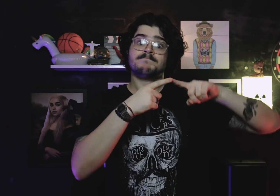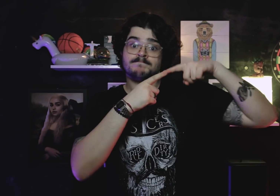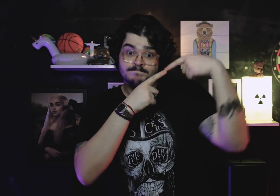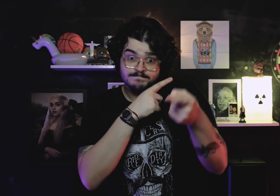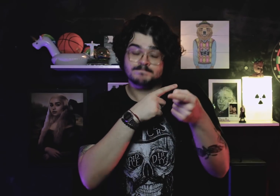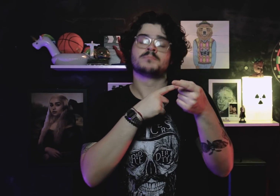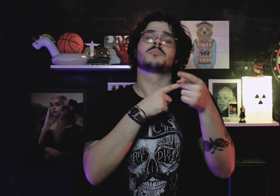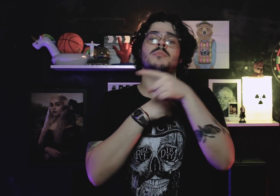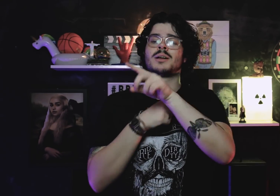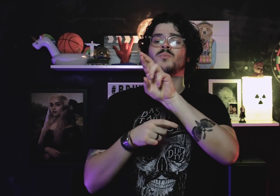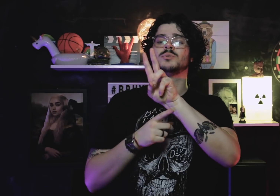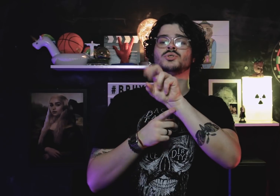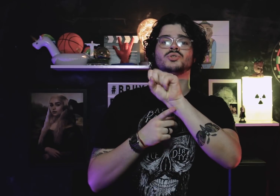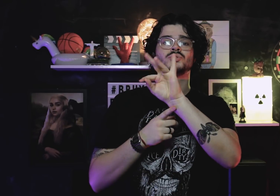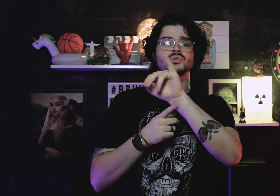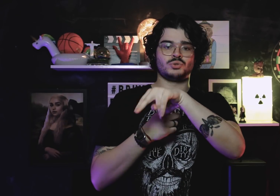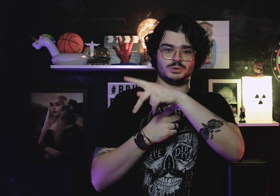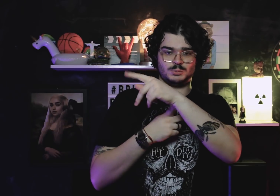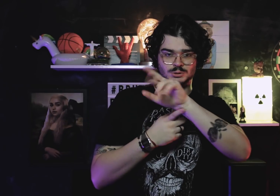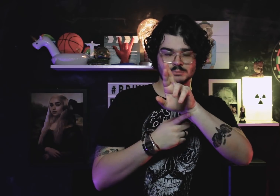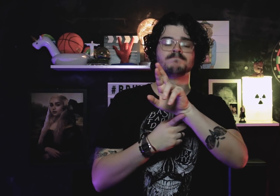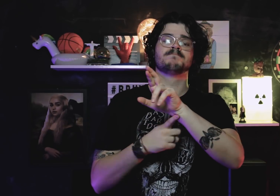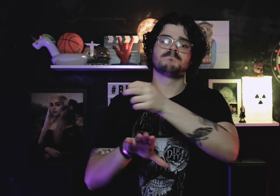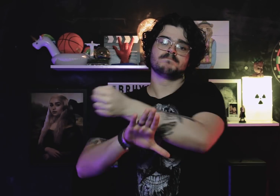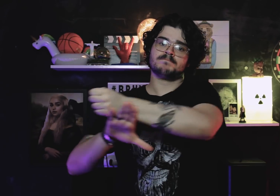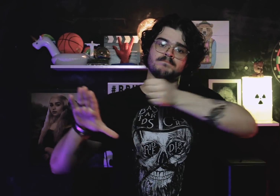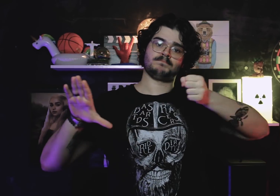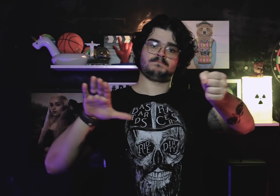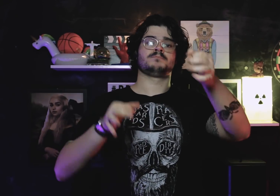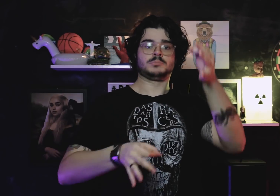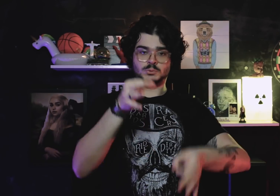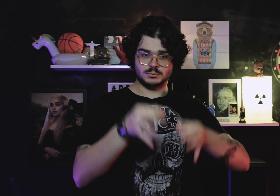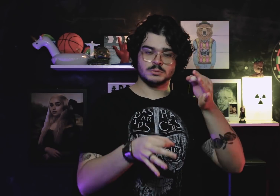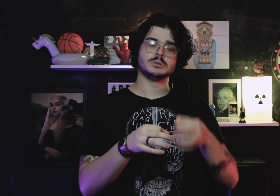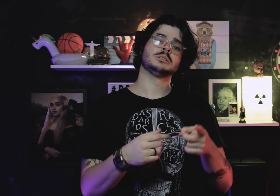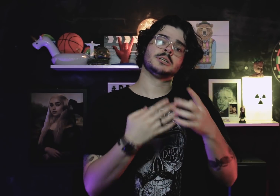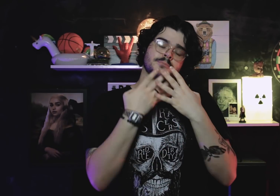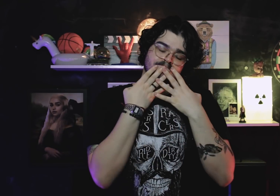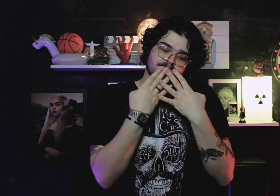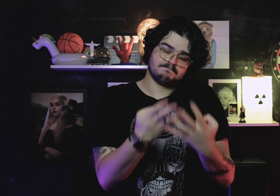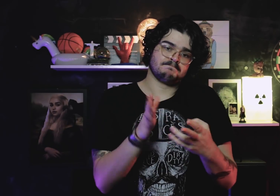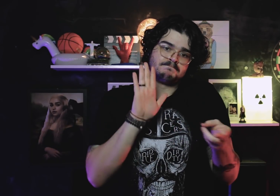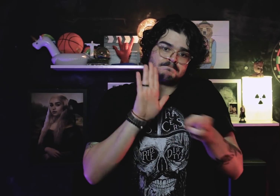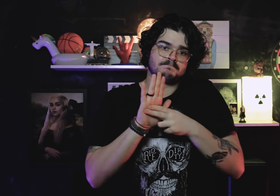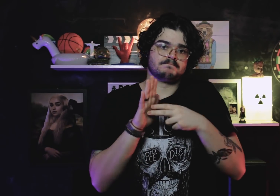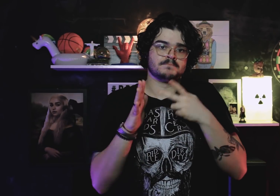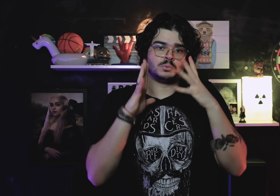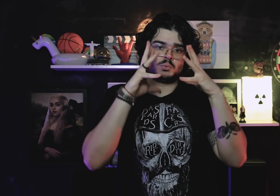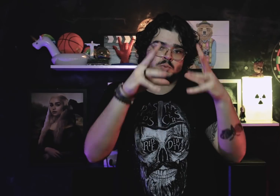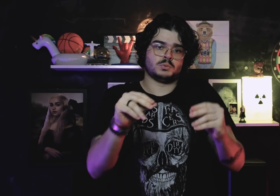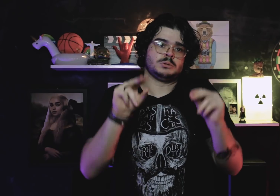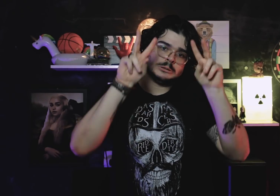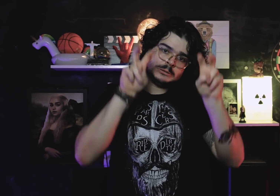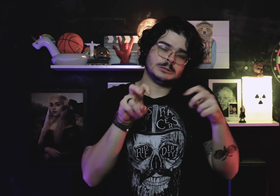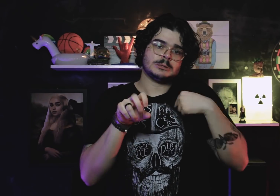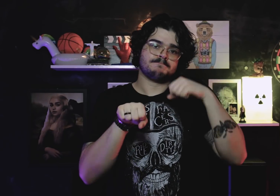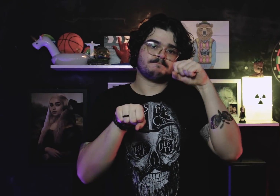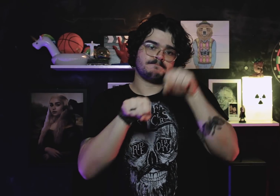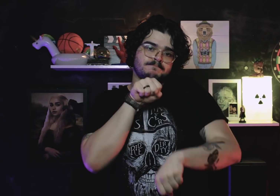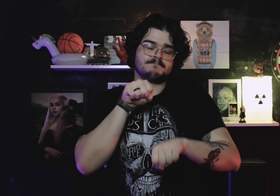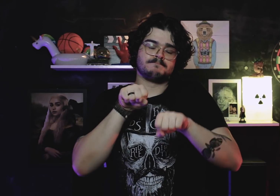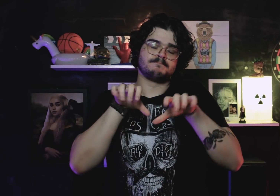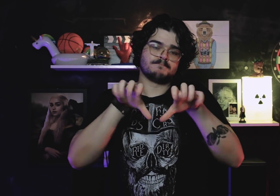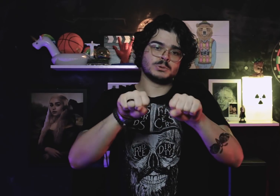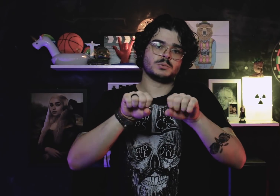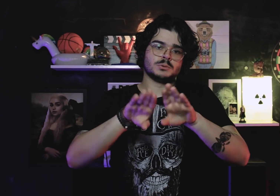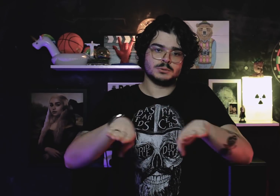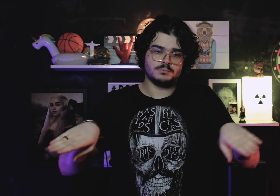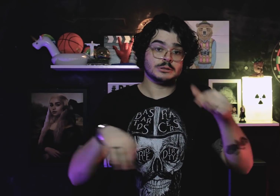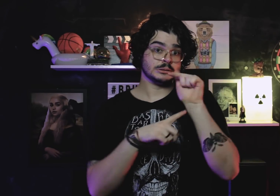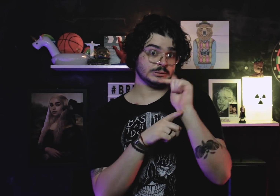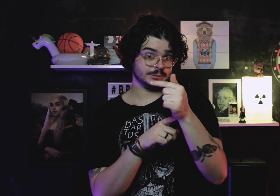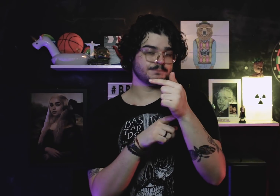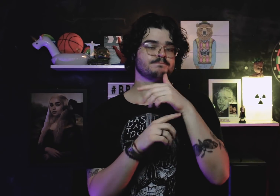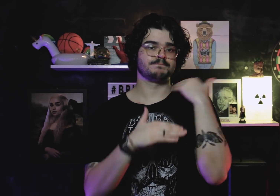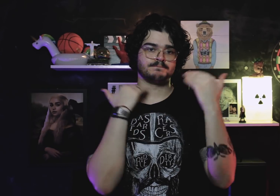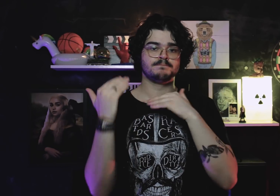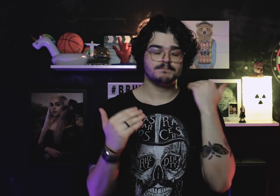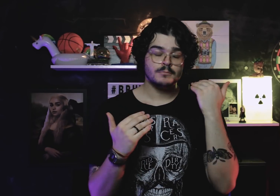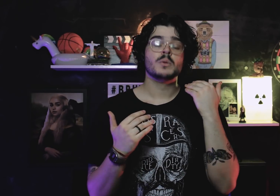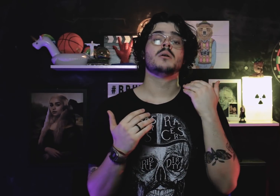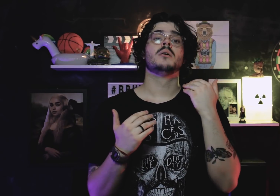Rustin went to trial, confessed to having kidnapped and killed the seven children,